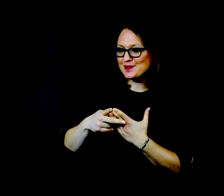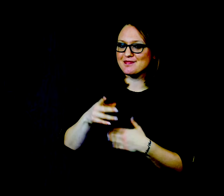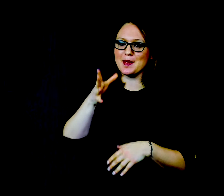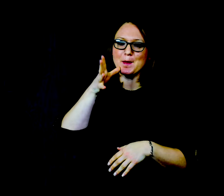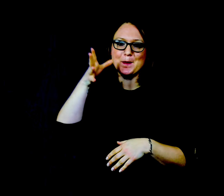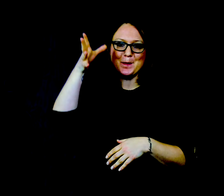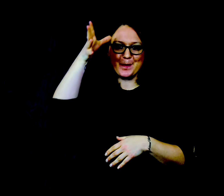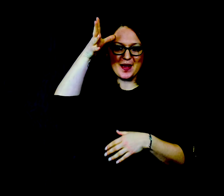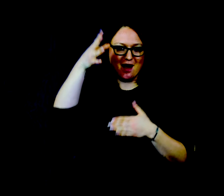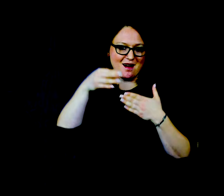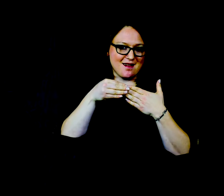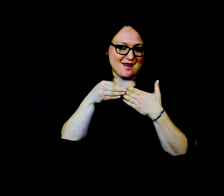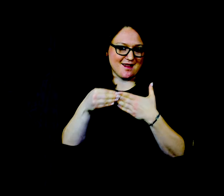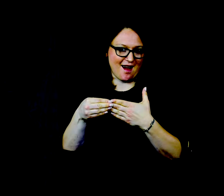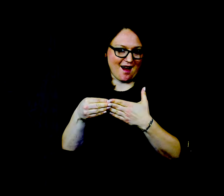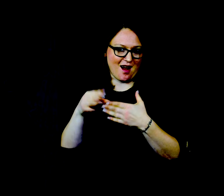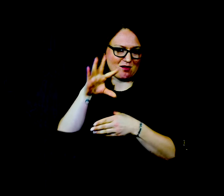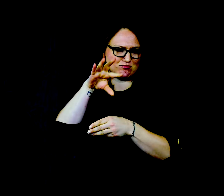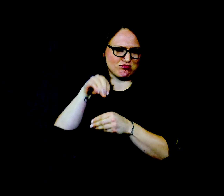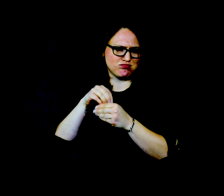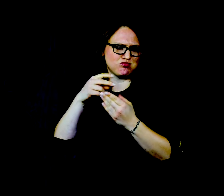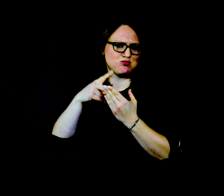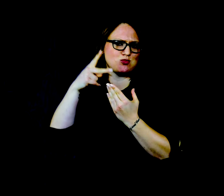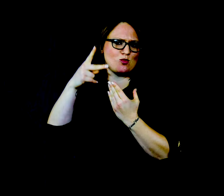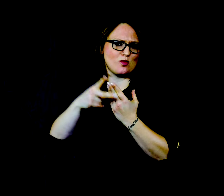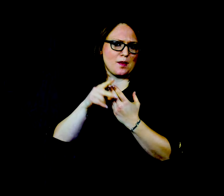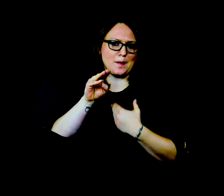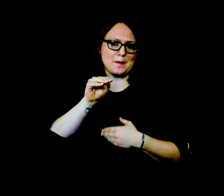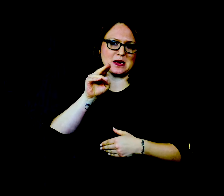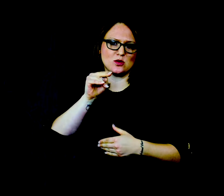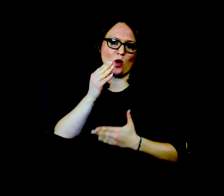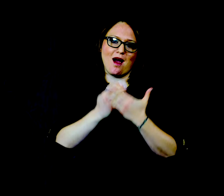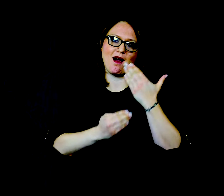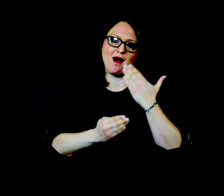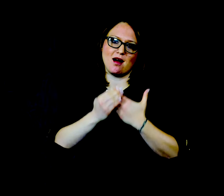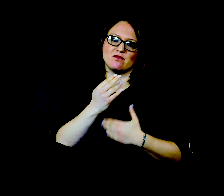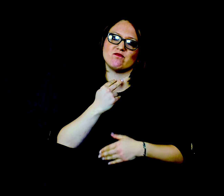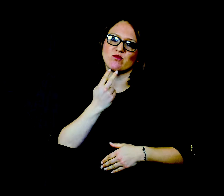Voices and is called Parent Guides.